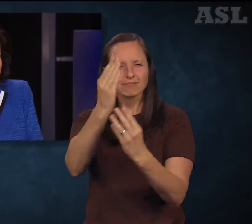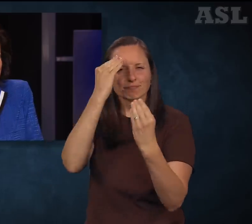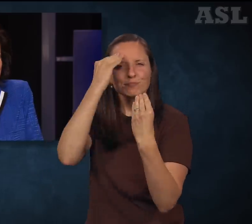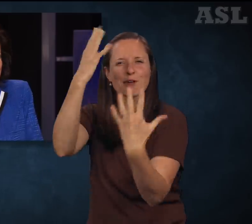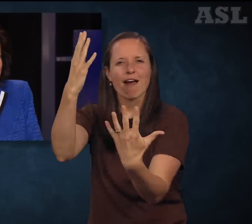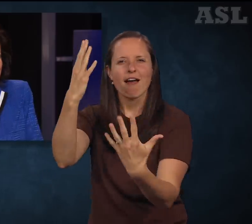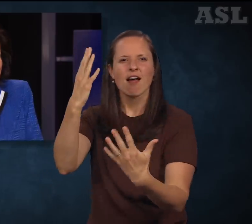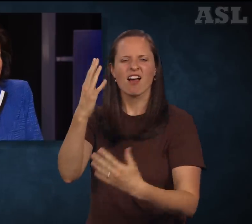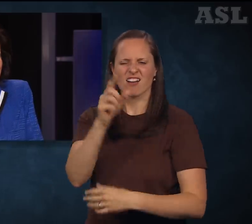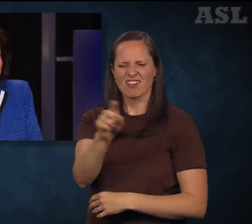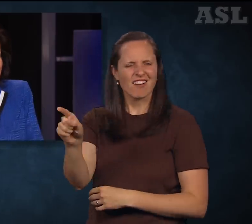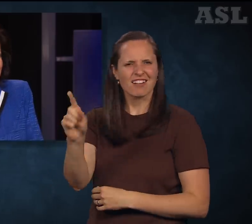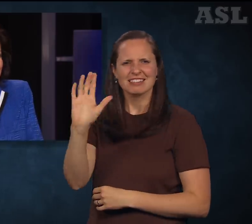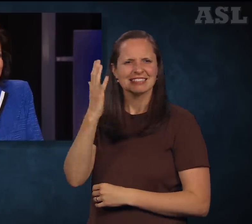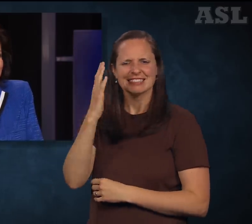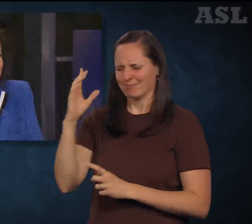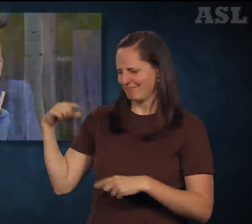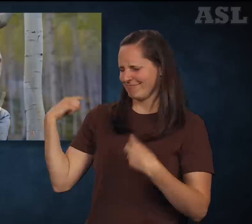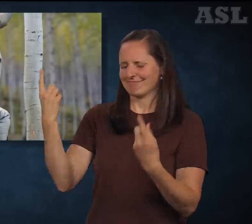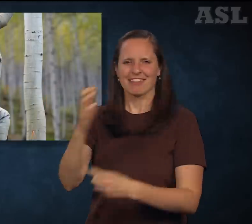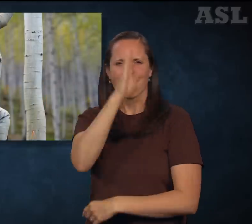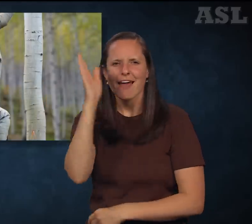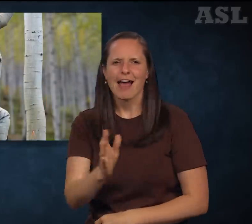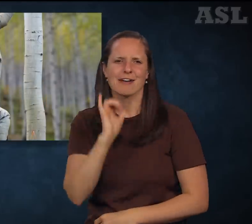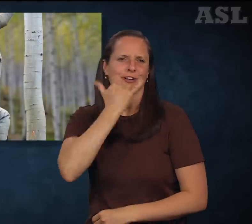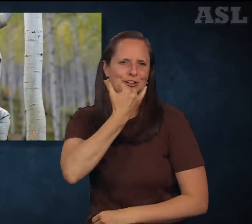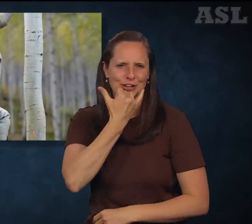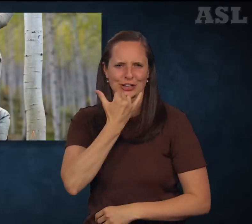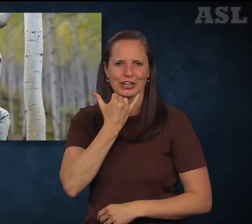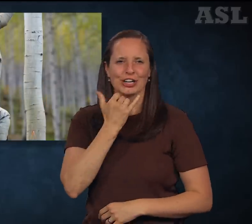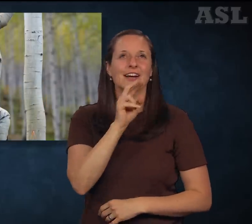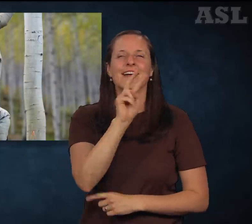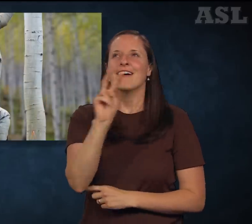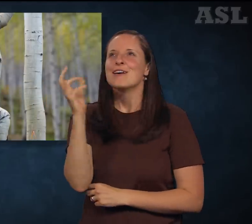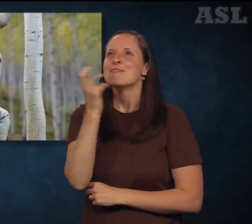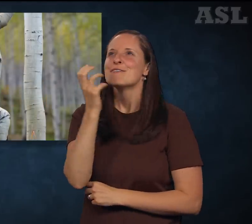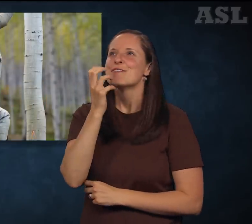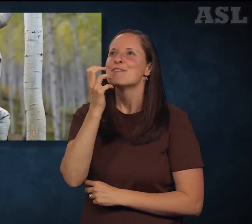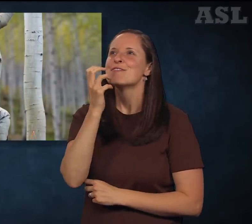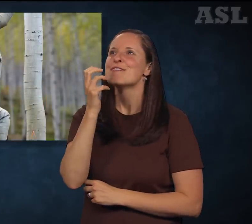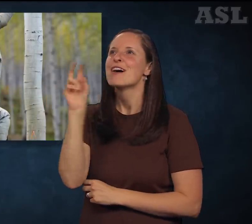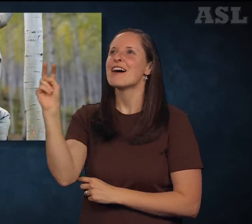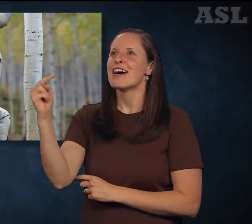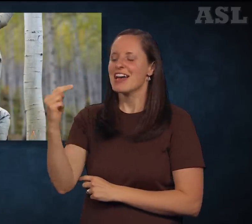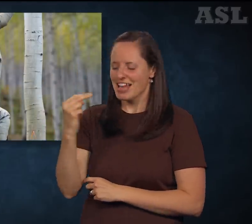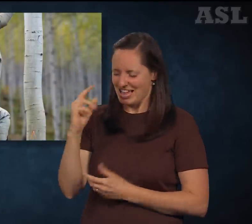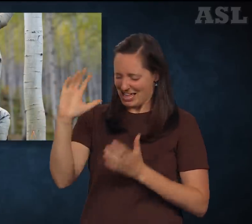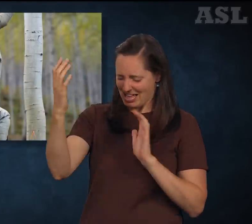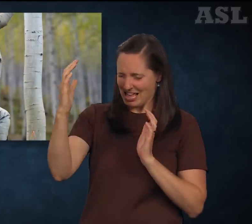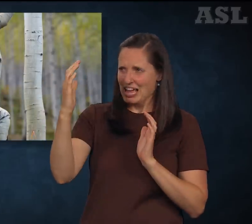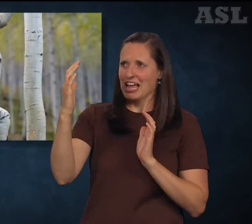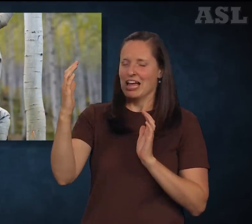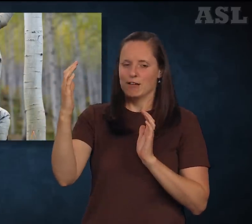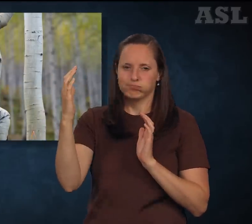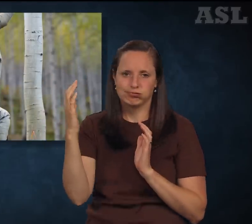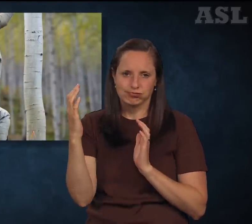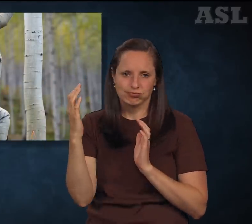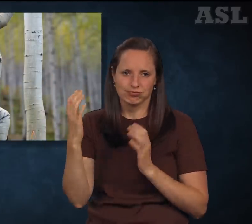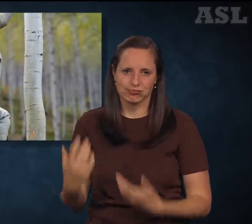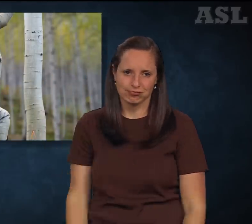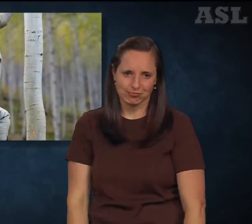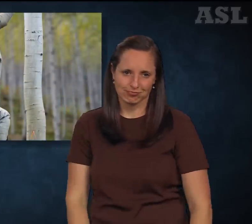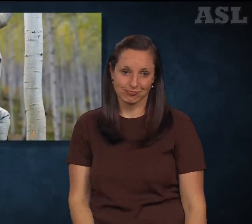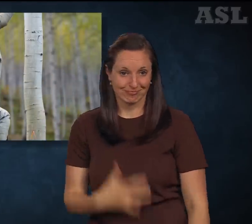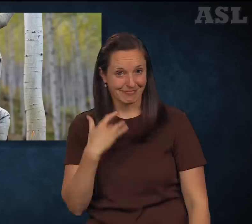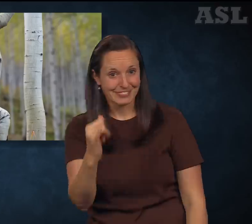OBEDIENT--AND SEEM NEVER TO